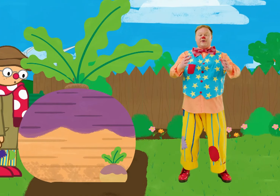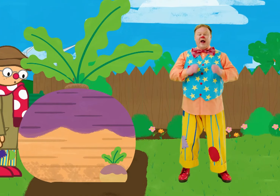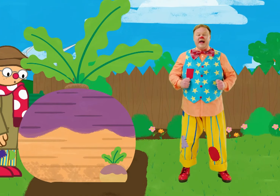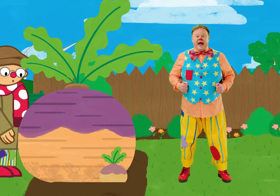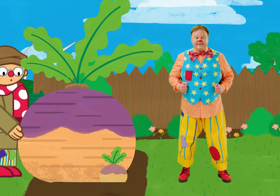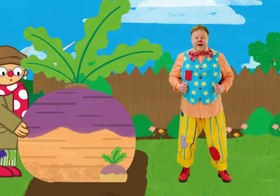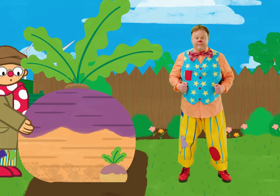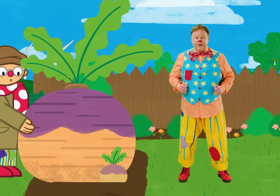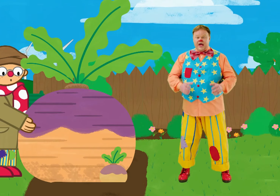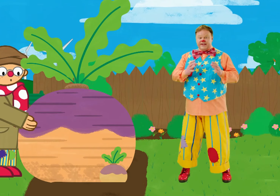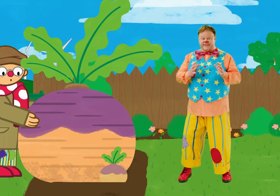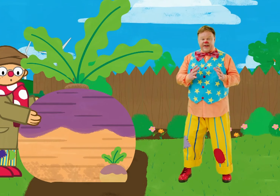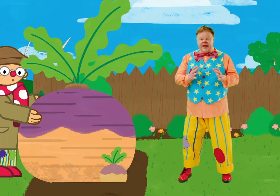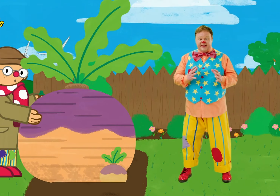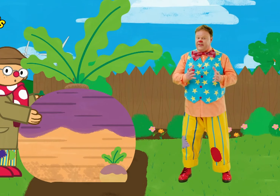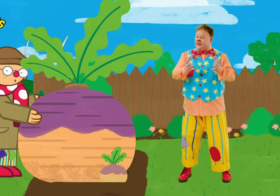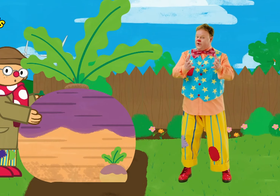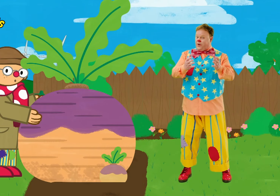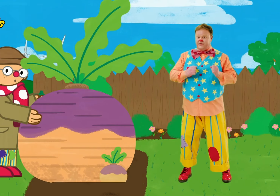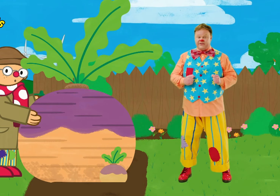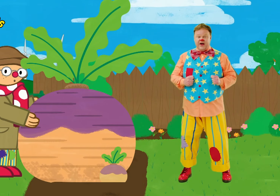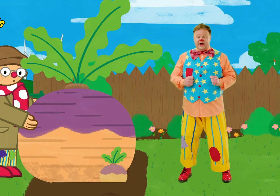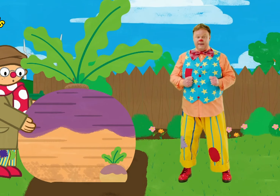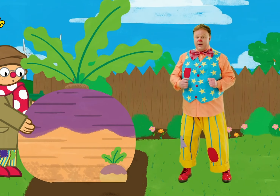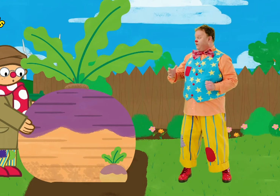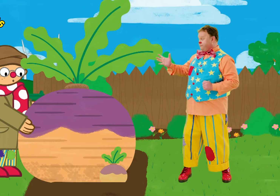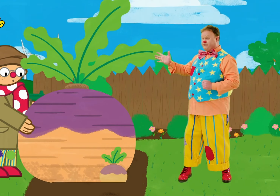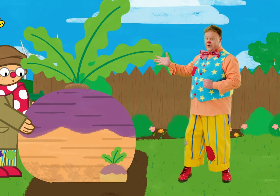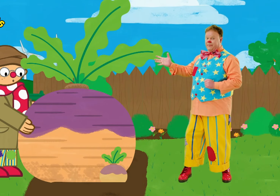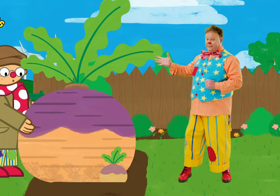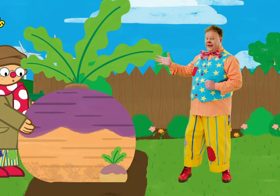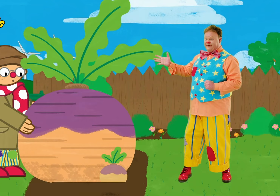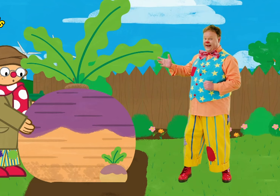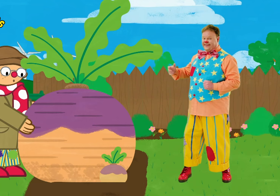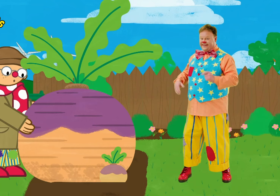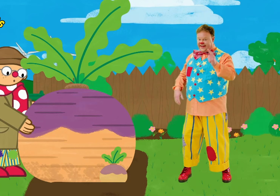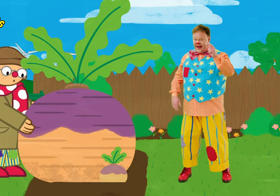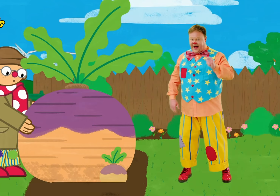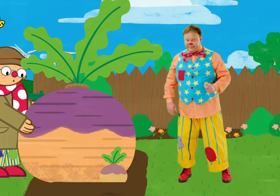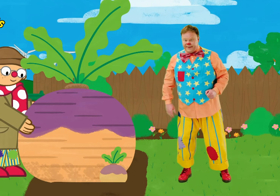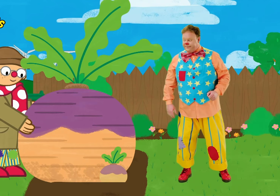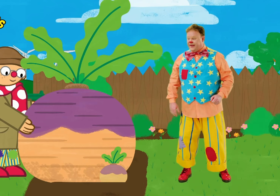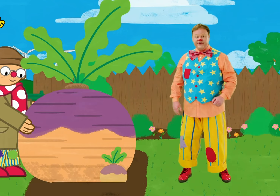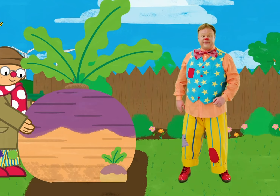grandad tumble decided the enormous turnip was probably ready to dig up so